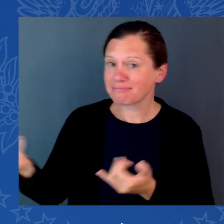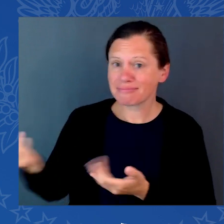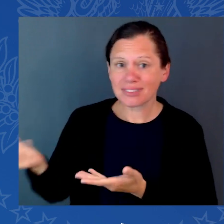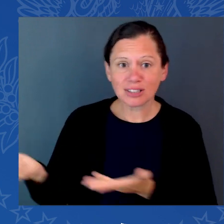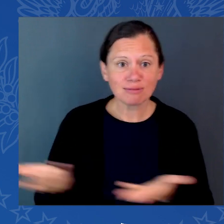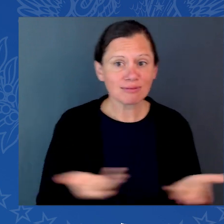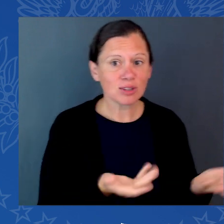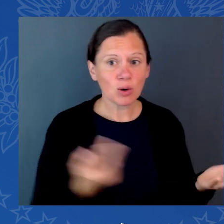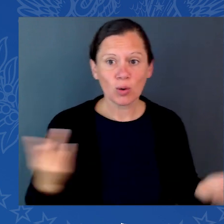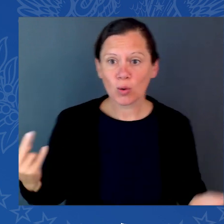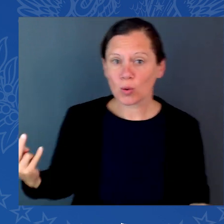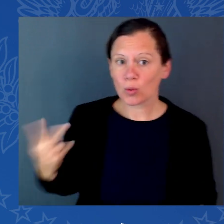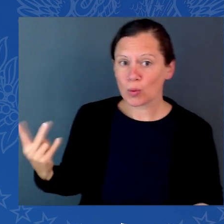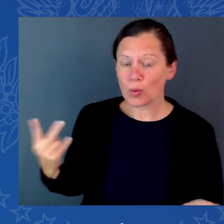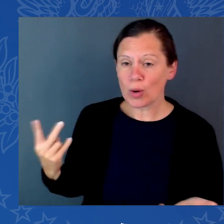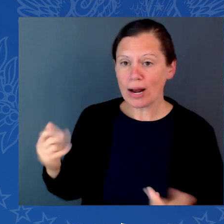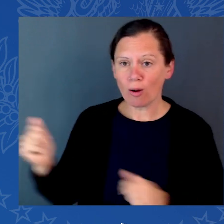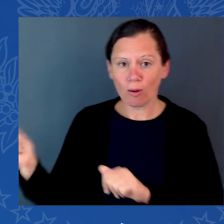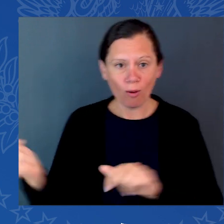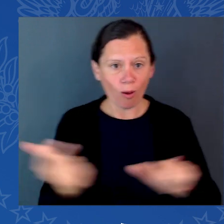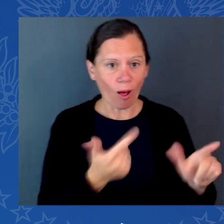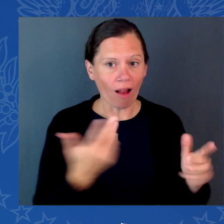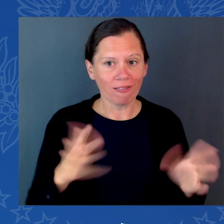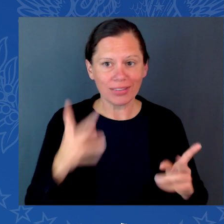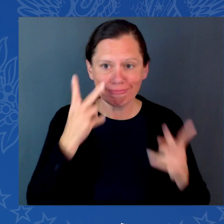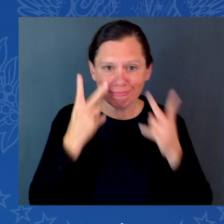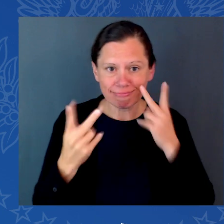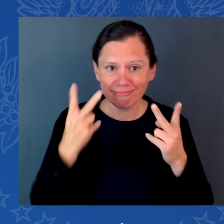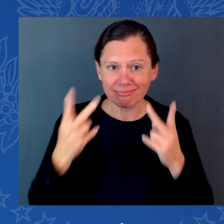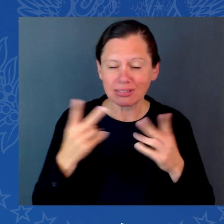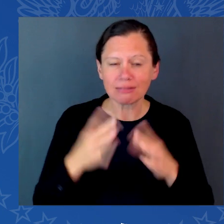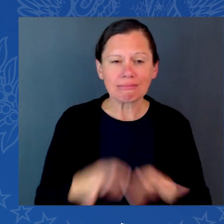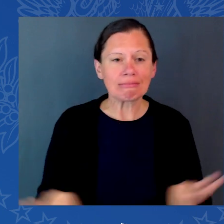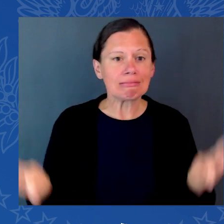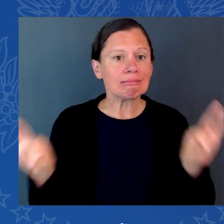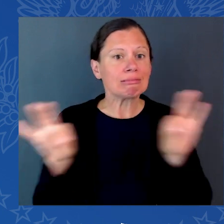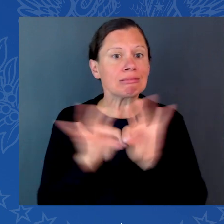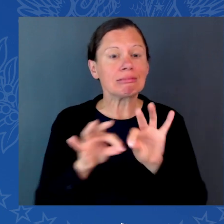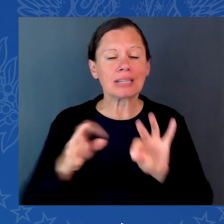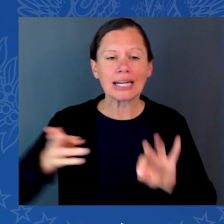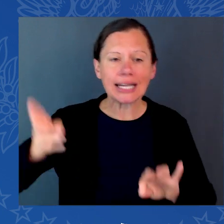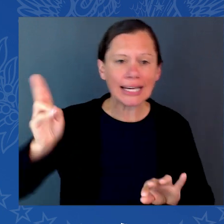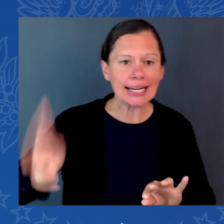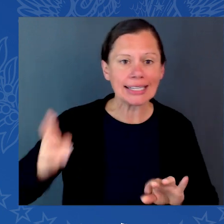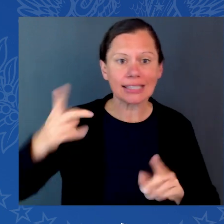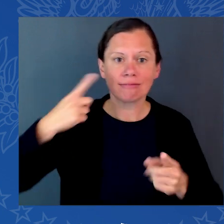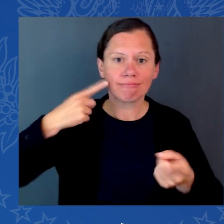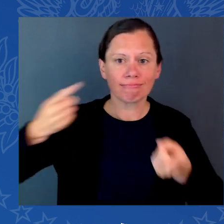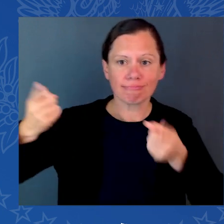In times to come this will be an effective means